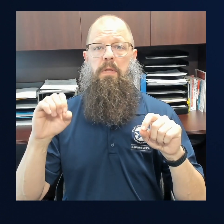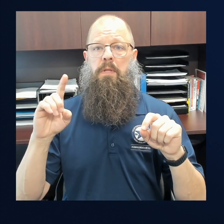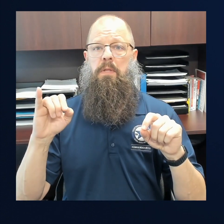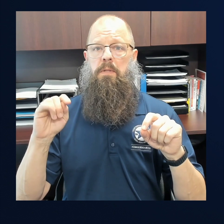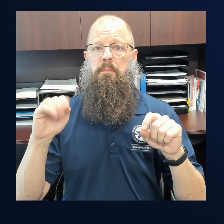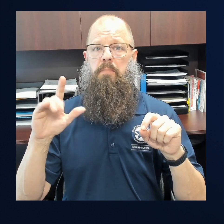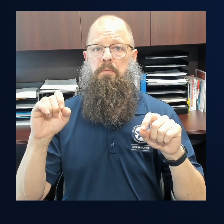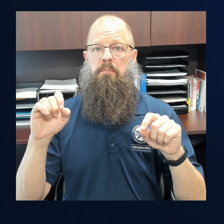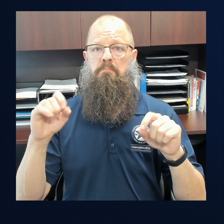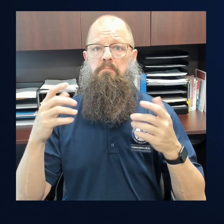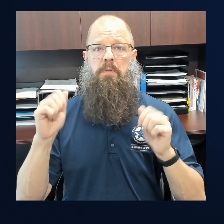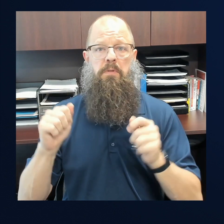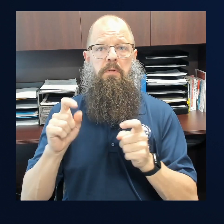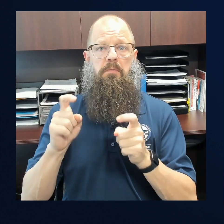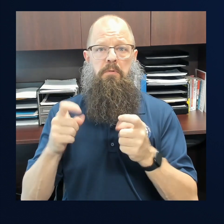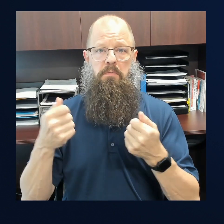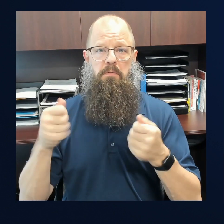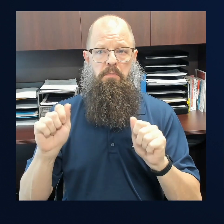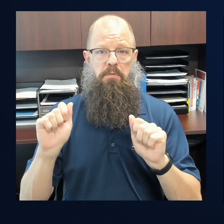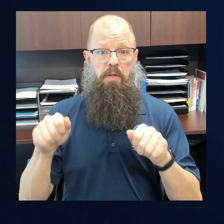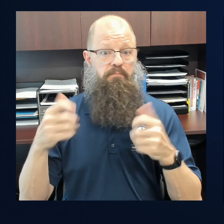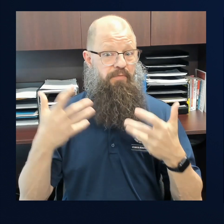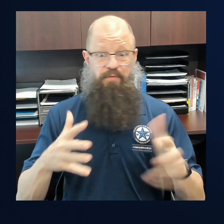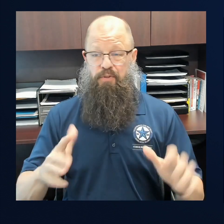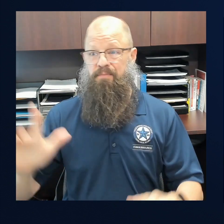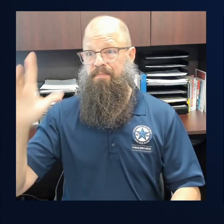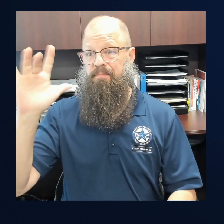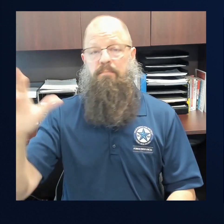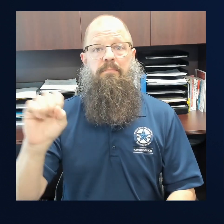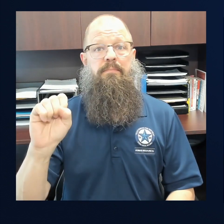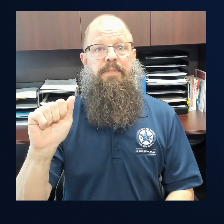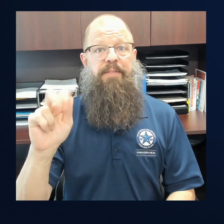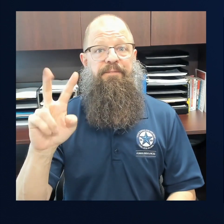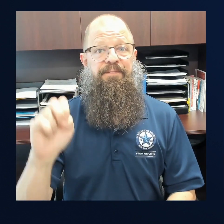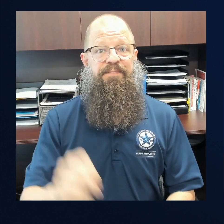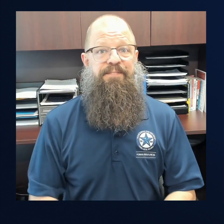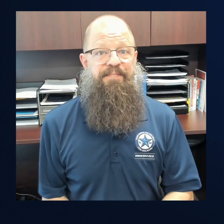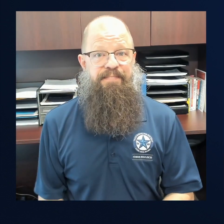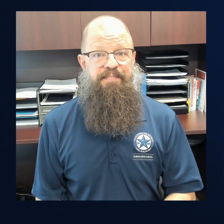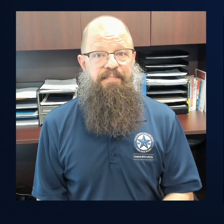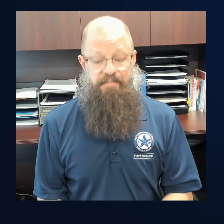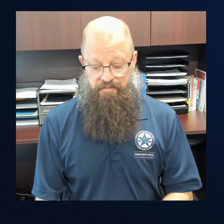then within the SMART goal. You can go ahead and change it within the template and click